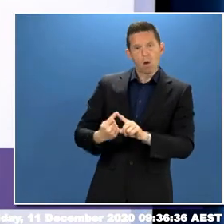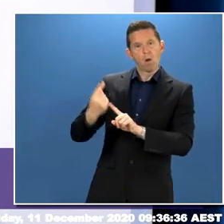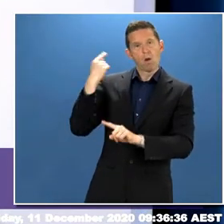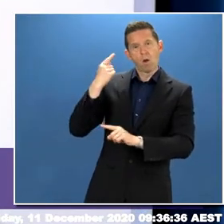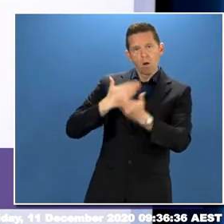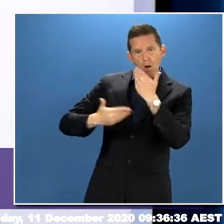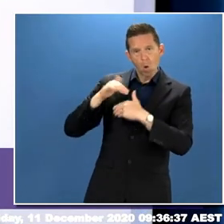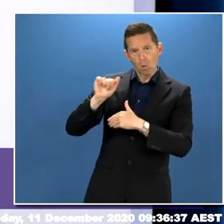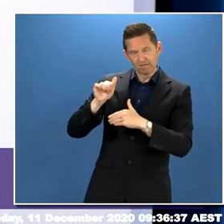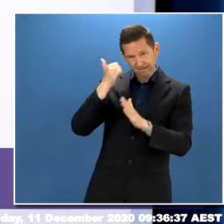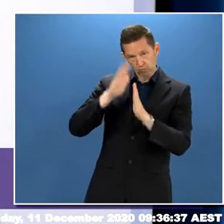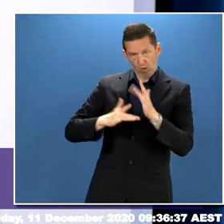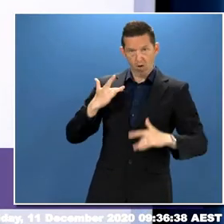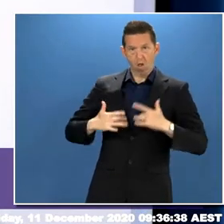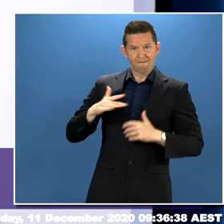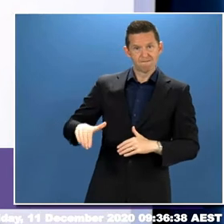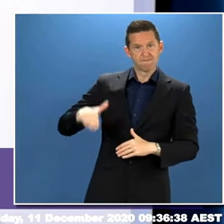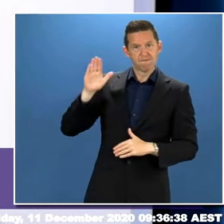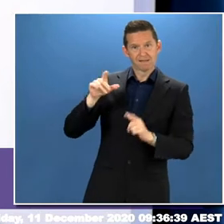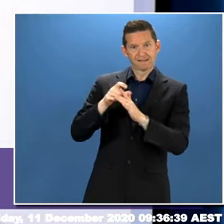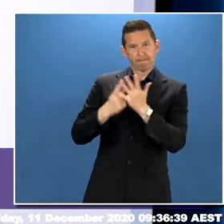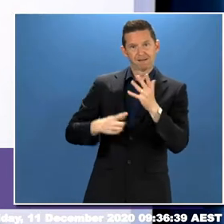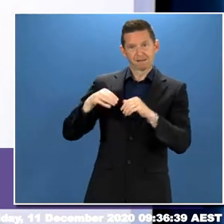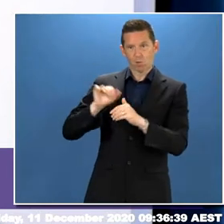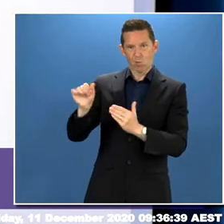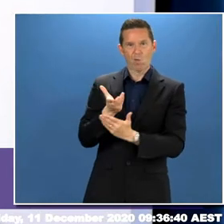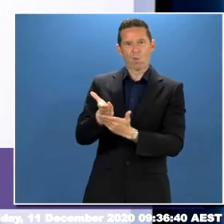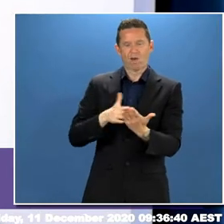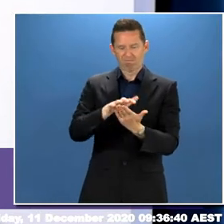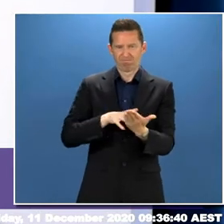person with disability in your statement, and you've said that as the